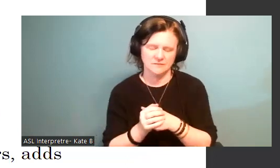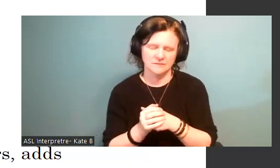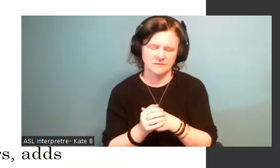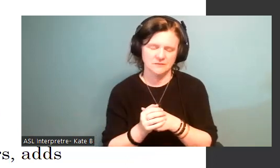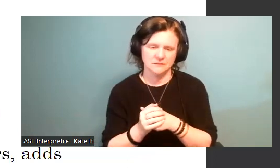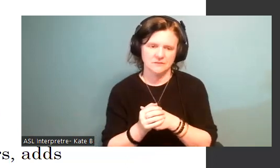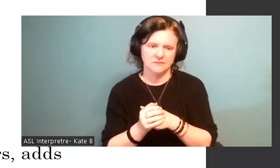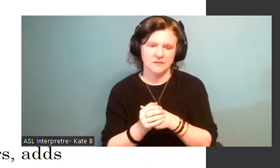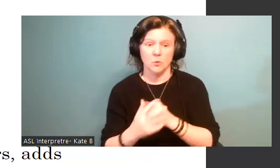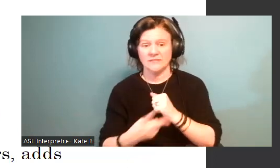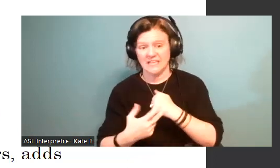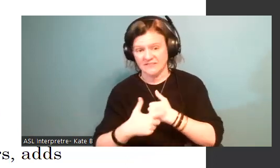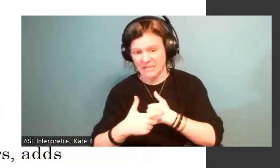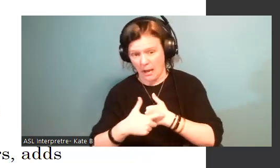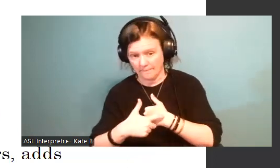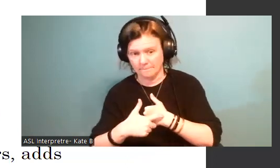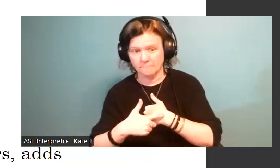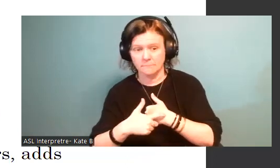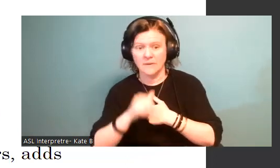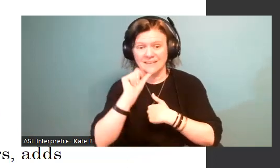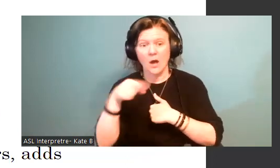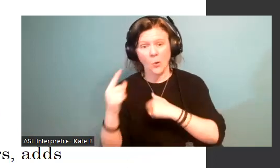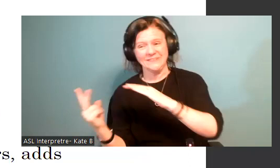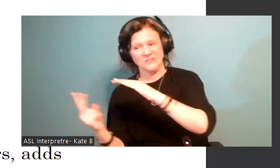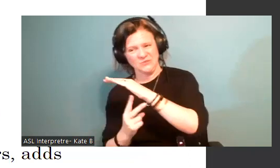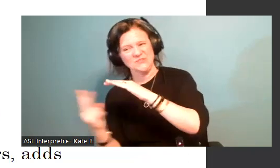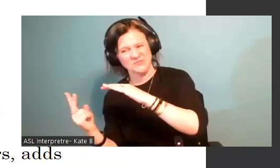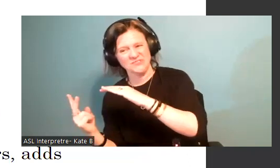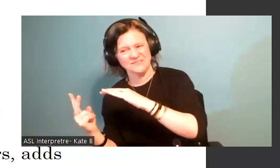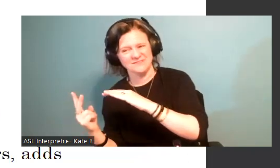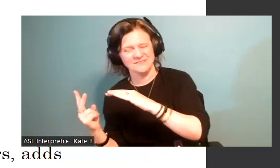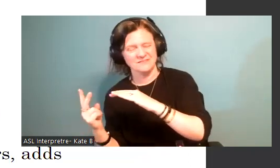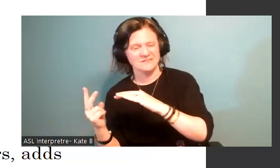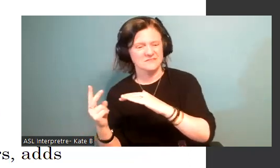want to use keyboard shortcuts to enable screen readers to navigate through this better. It will